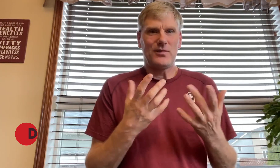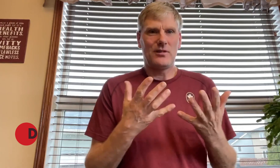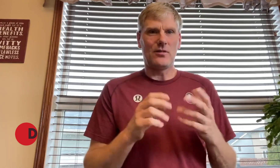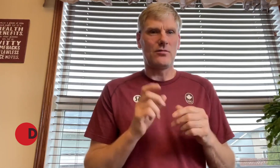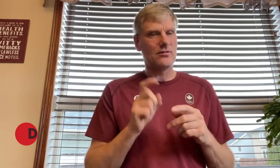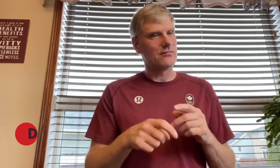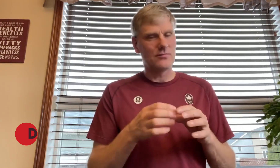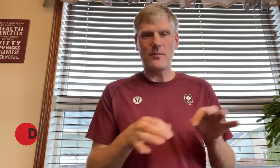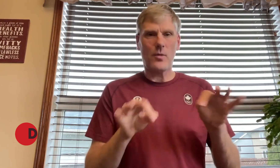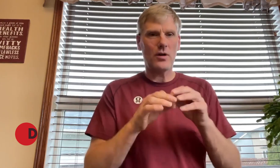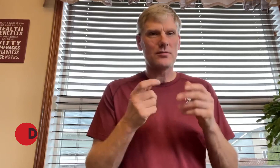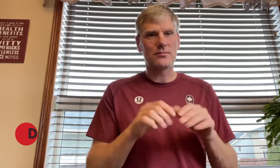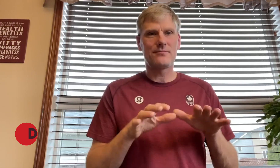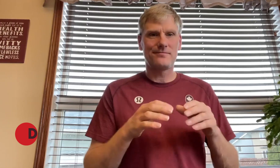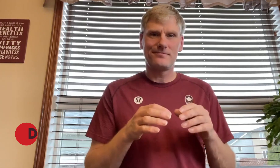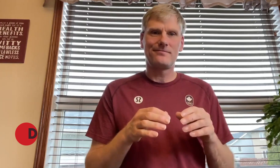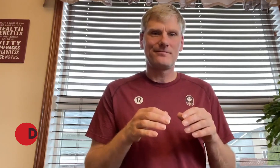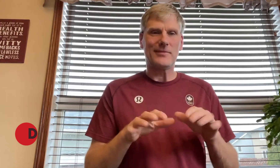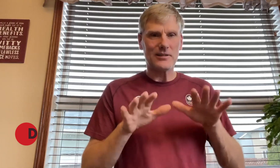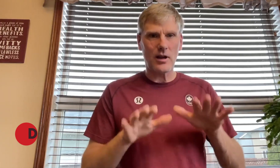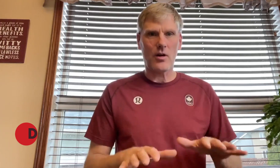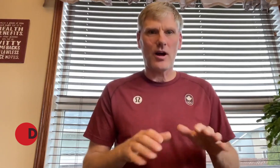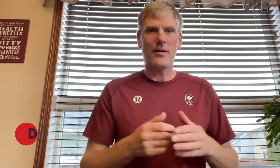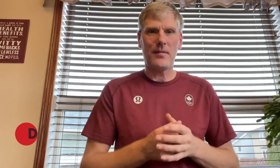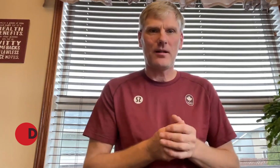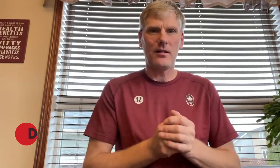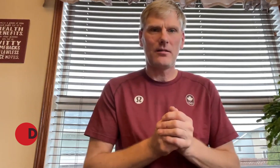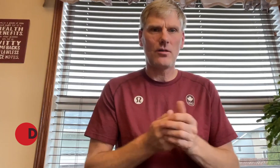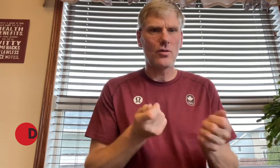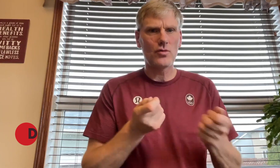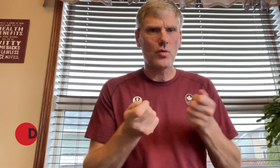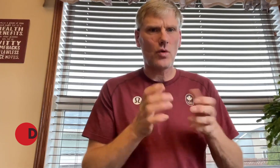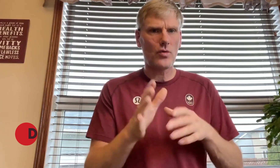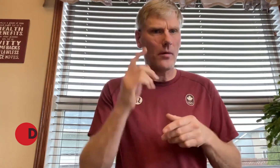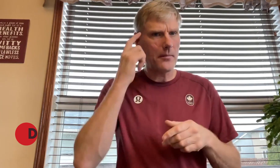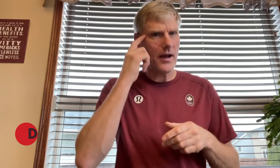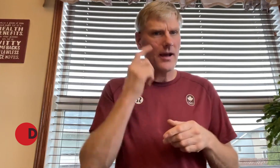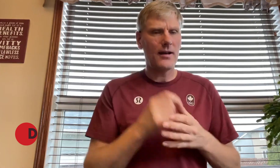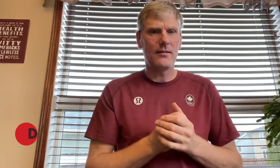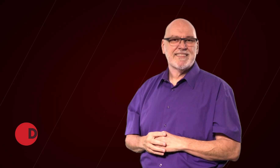it's important to stay calm and to control your mind.